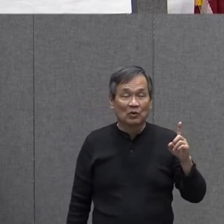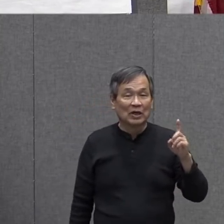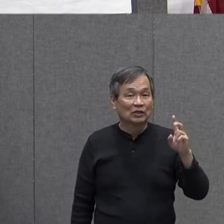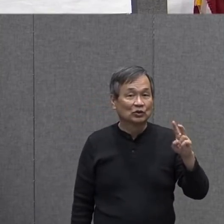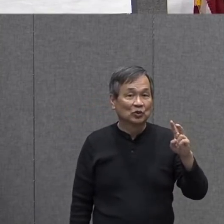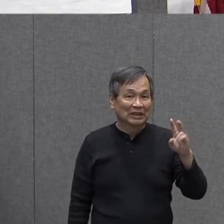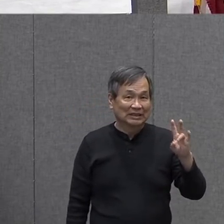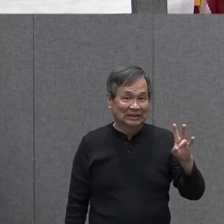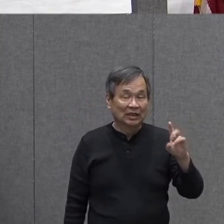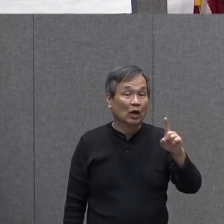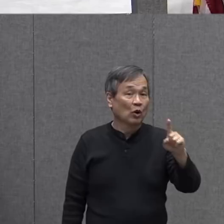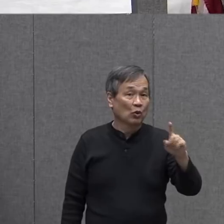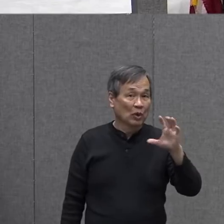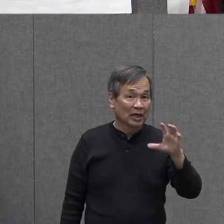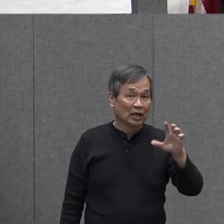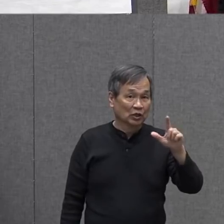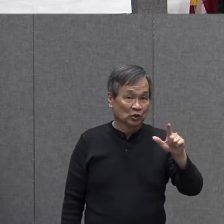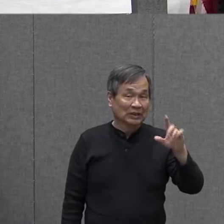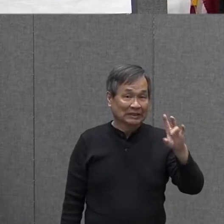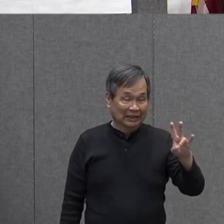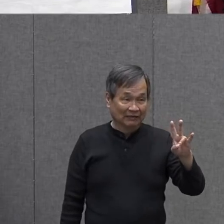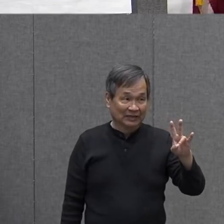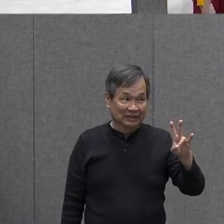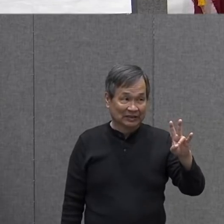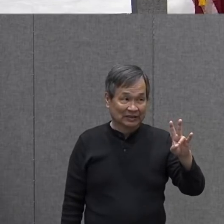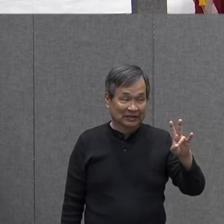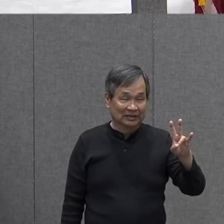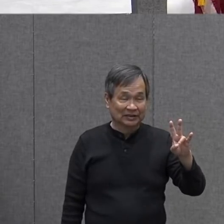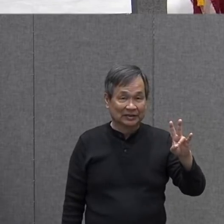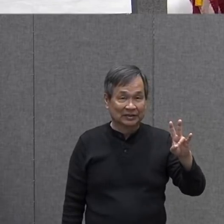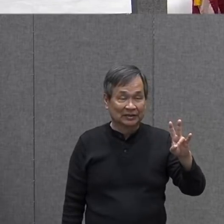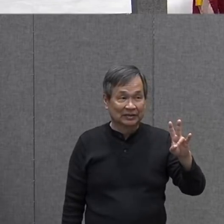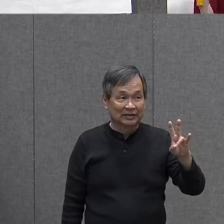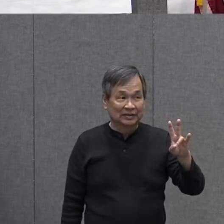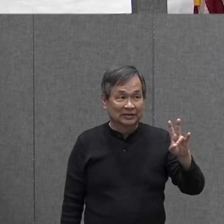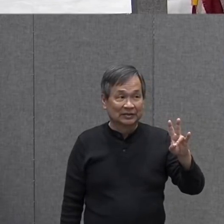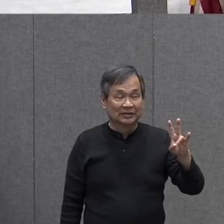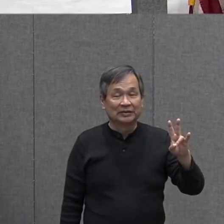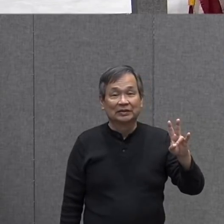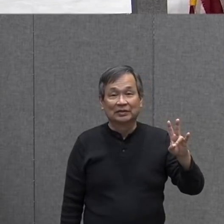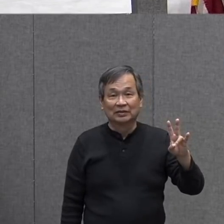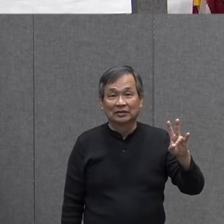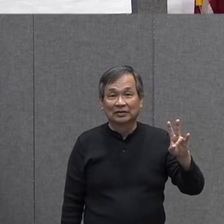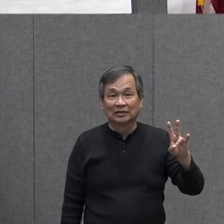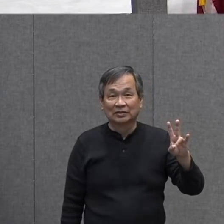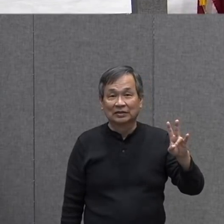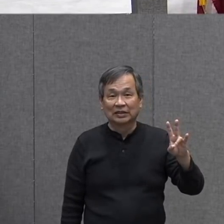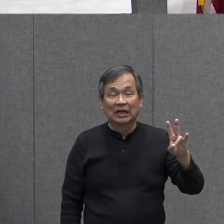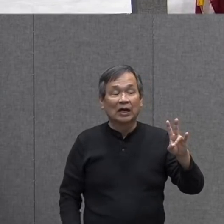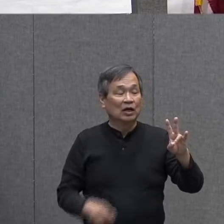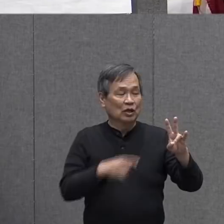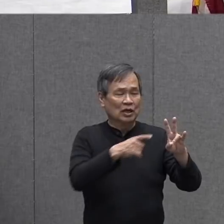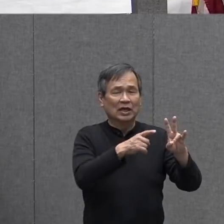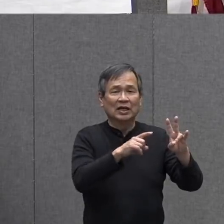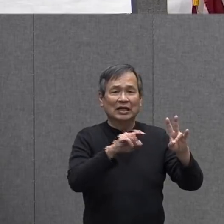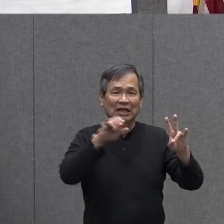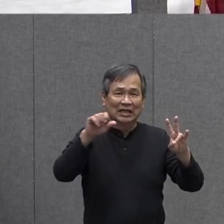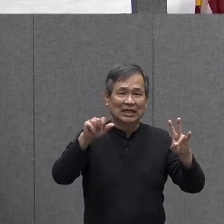We have 127, okay, let's continue our count. What would be 10 more than 127?